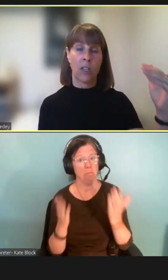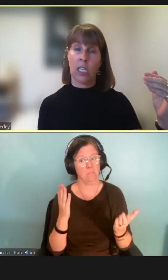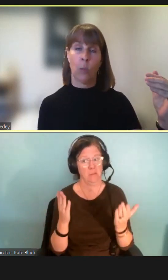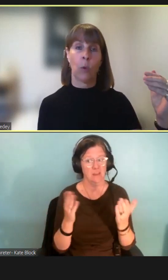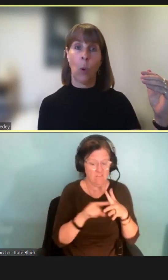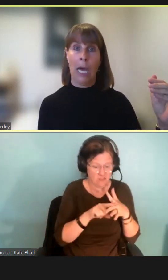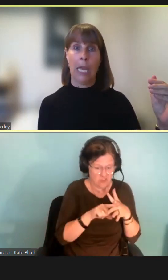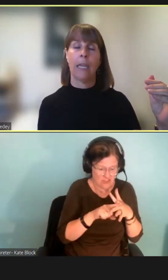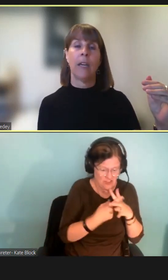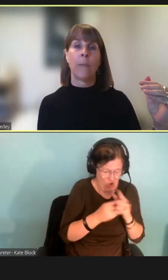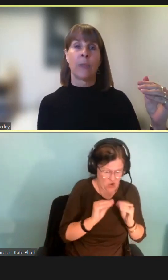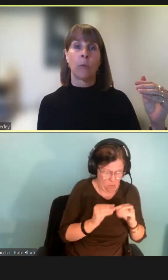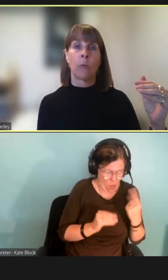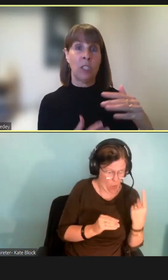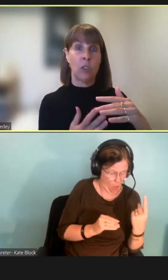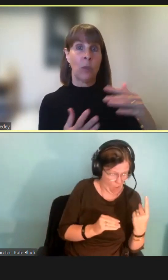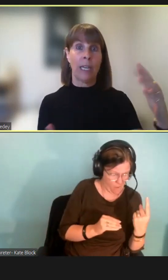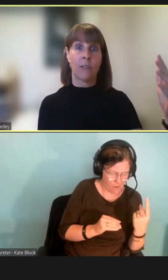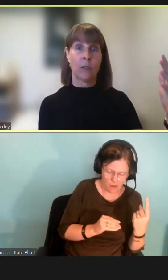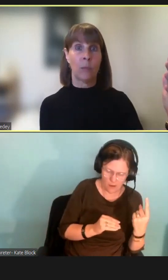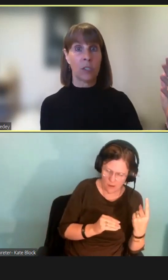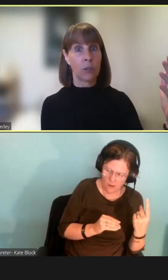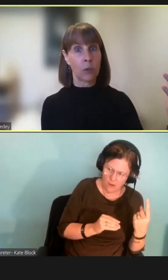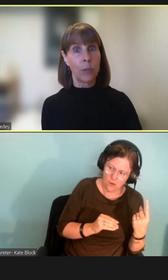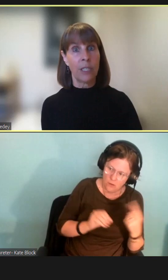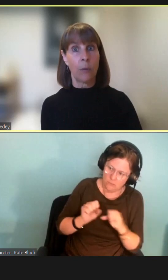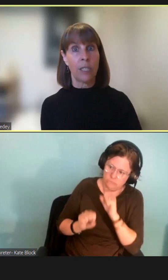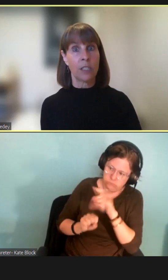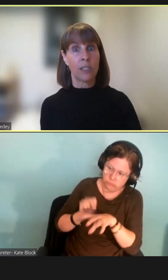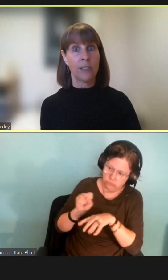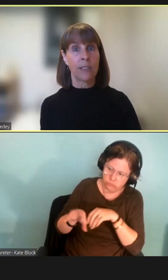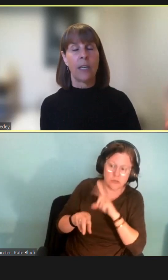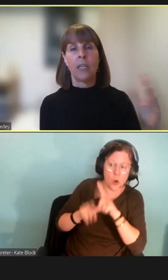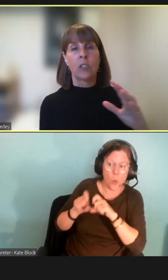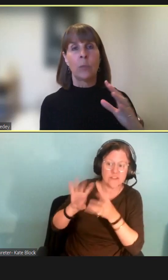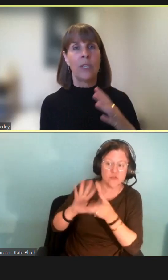number one which means you might have to administer 20 questions to being being